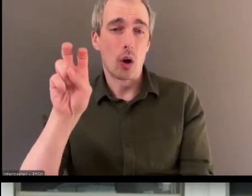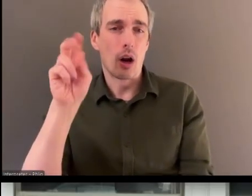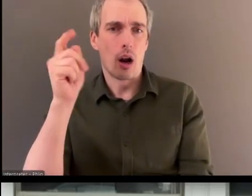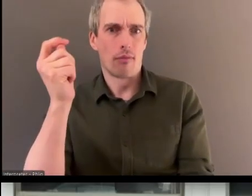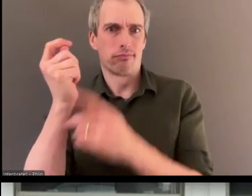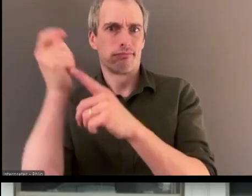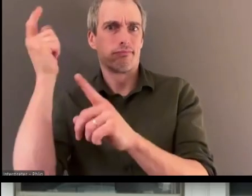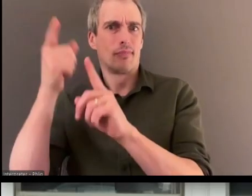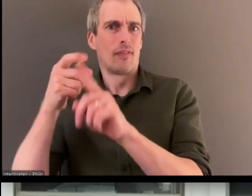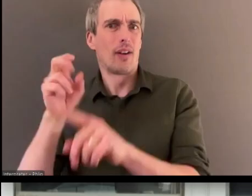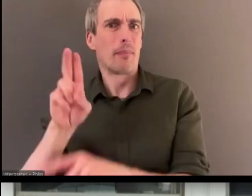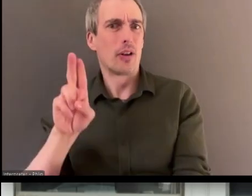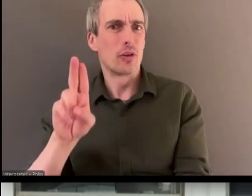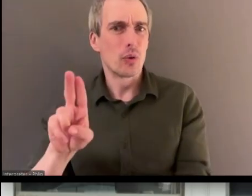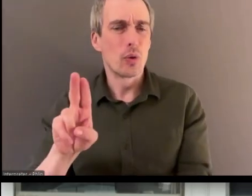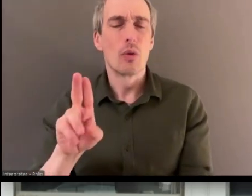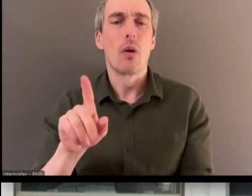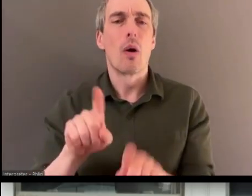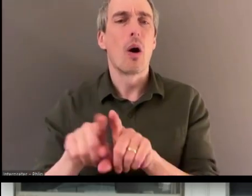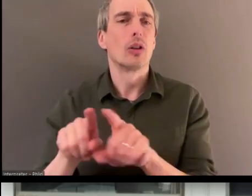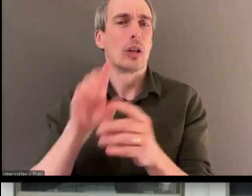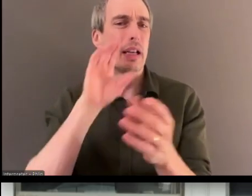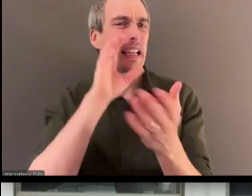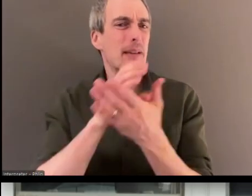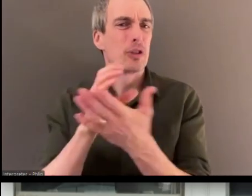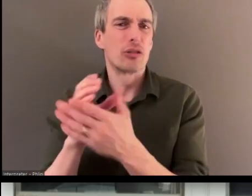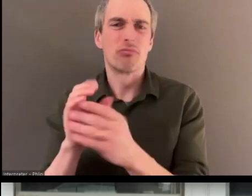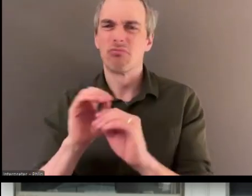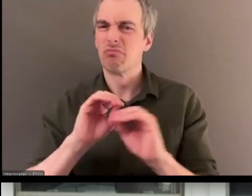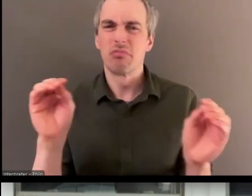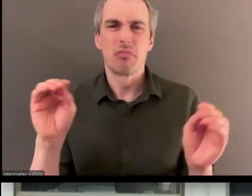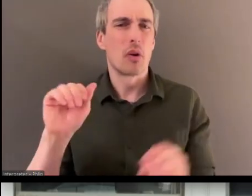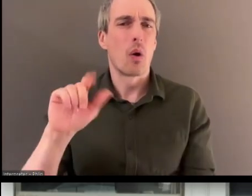So once we finish that step, we go into the analysis step.